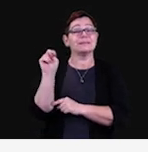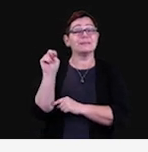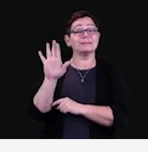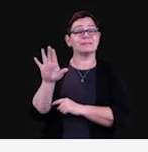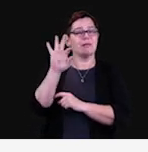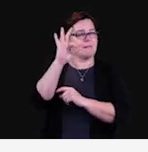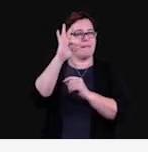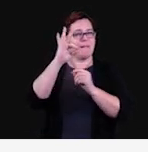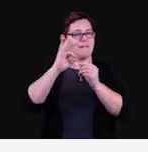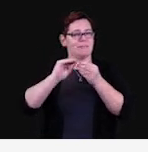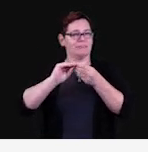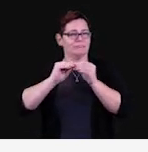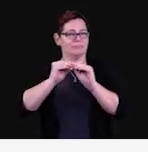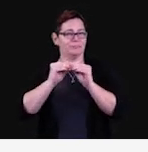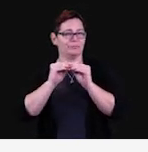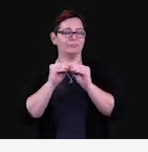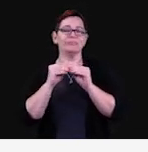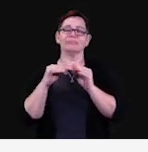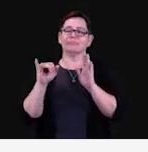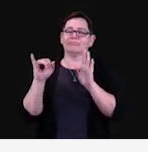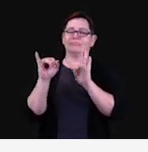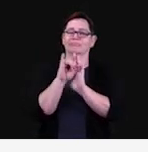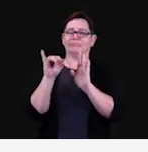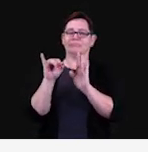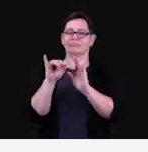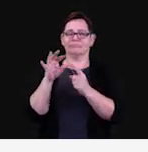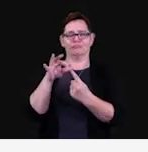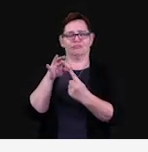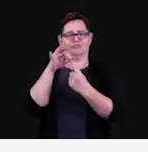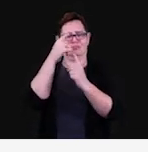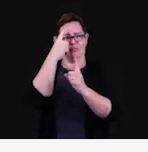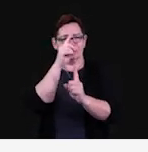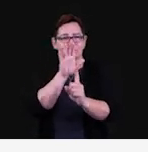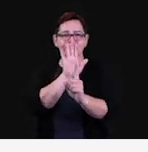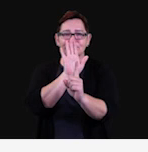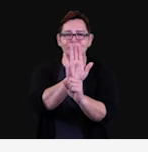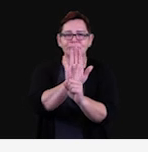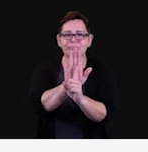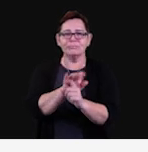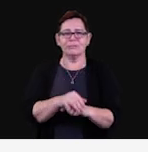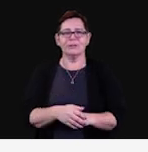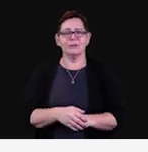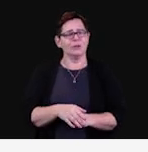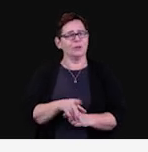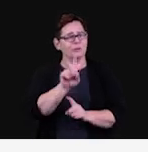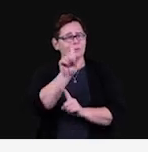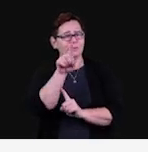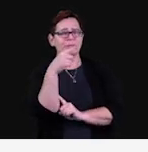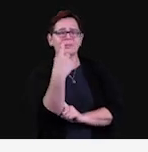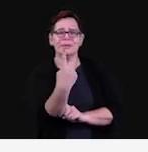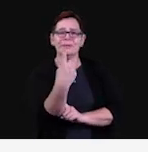You are the only person who is supposed to use it, and you are responsible for keeping it safe.